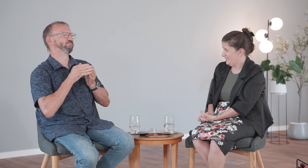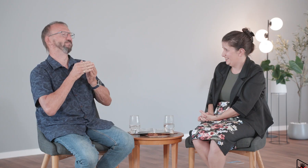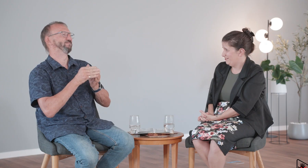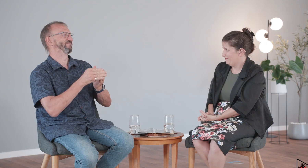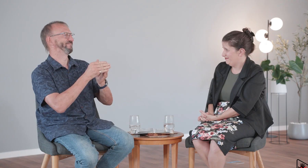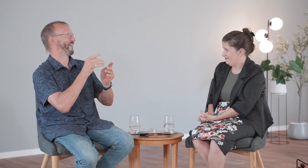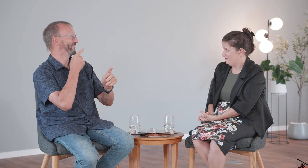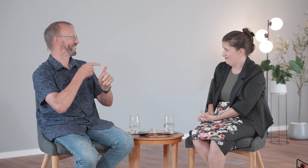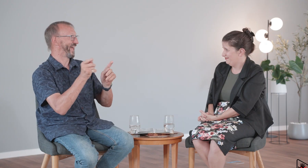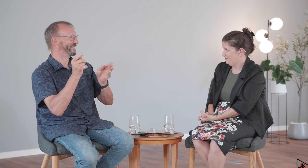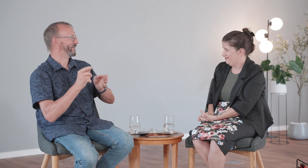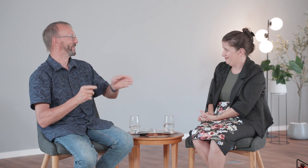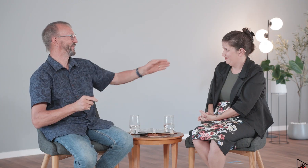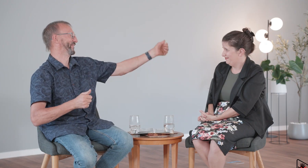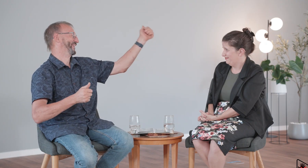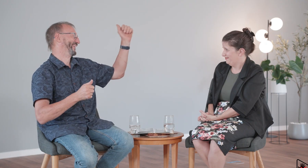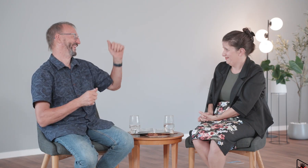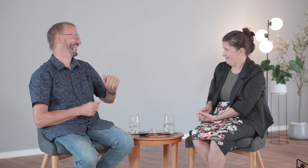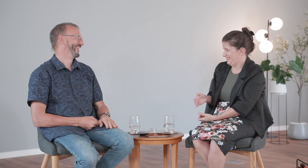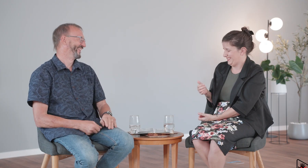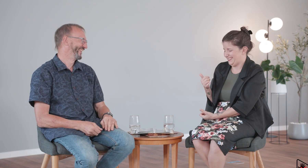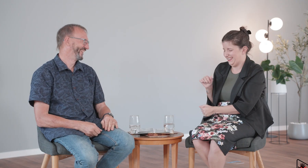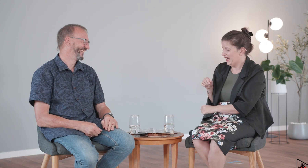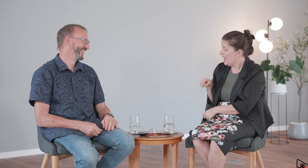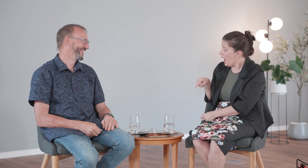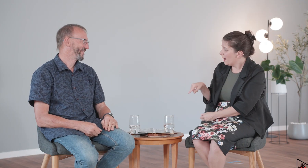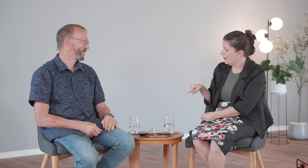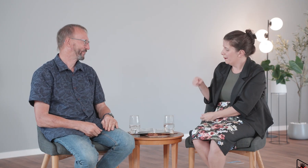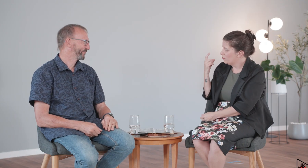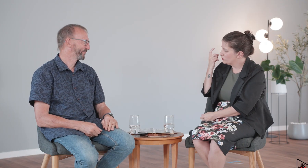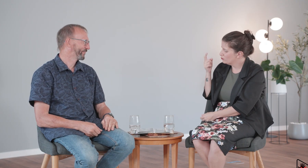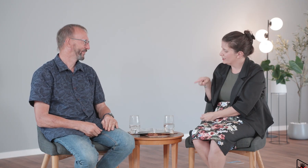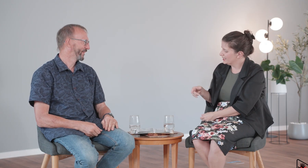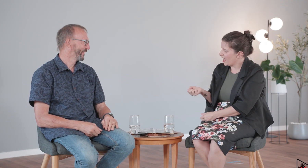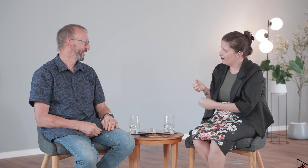lines up. time to move". And off we went at a good speed again. And I'm just wondering, did this boat